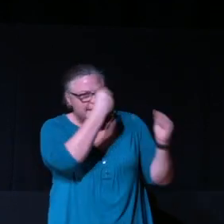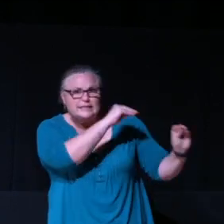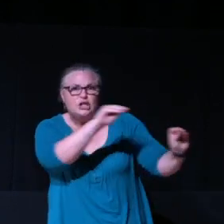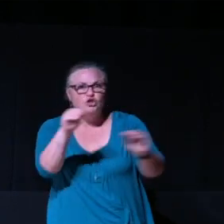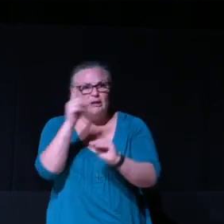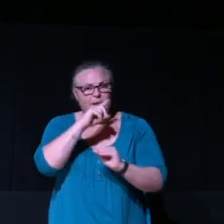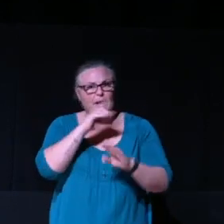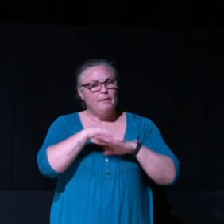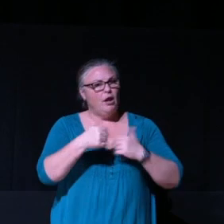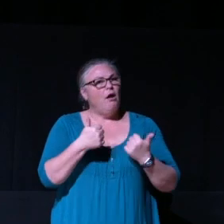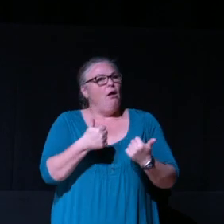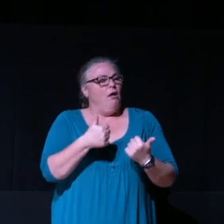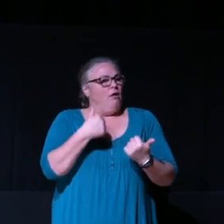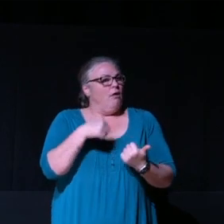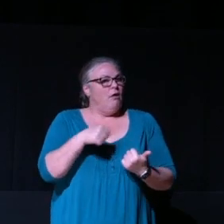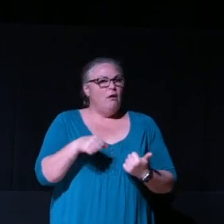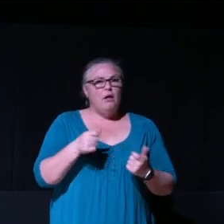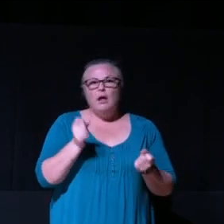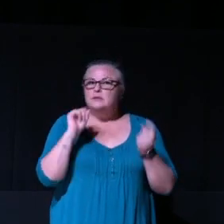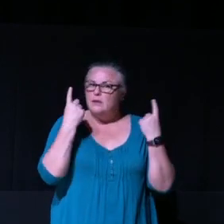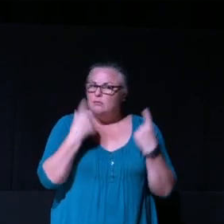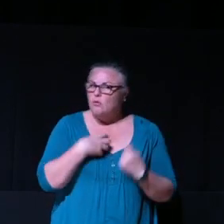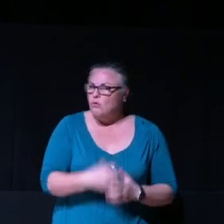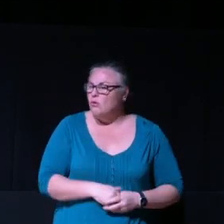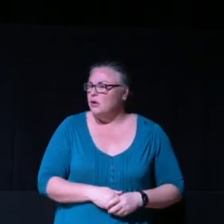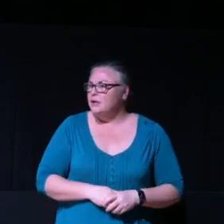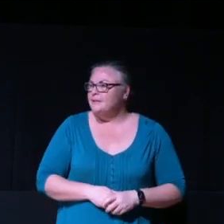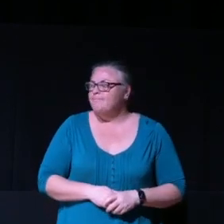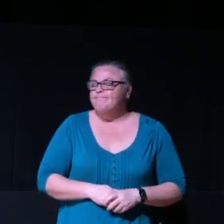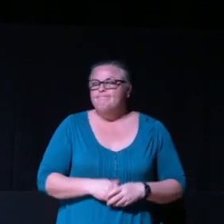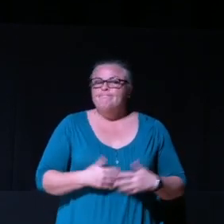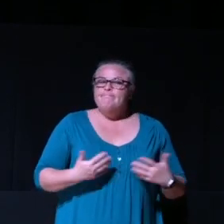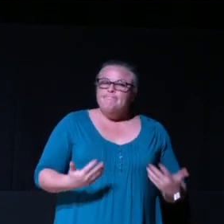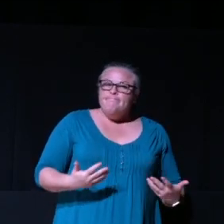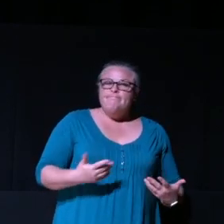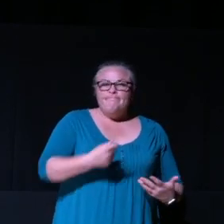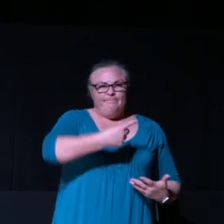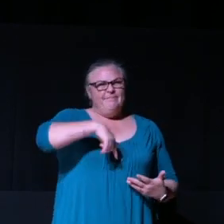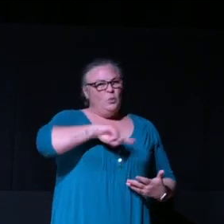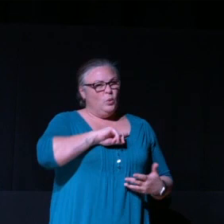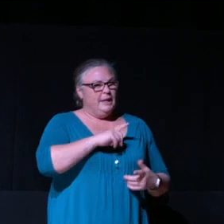how they're handled and I think that's one of the issues is that quite now we've become like tribal, very right, very wrong.